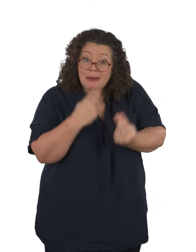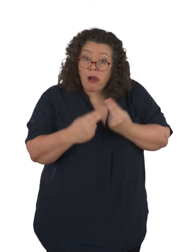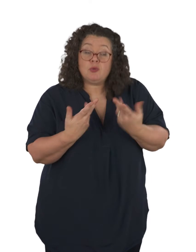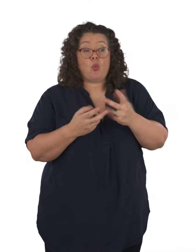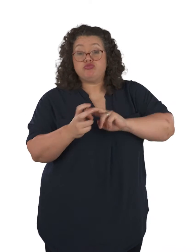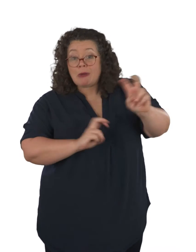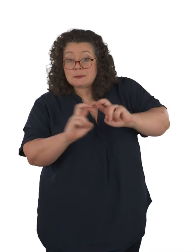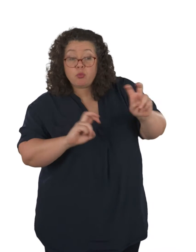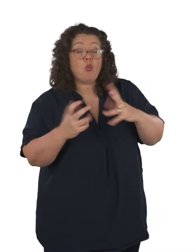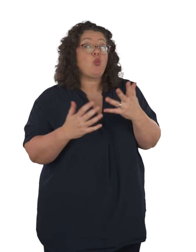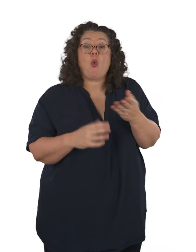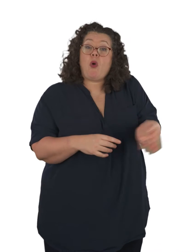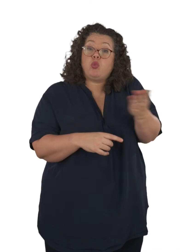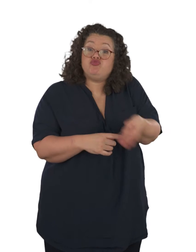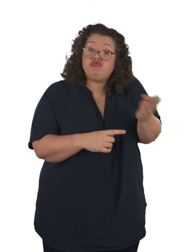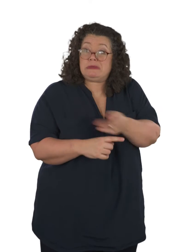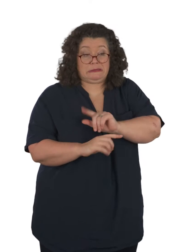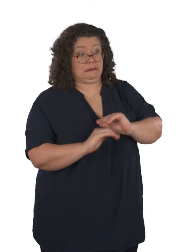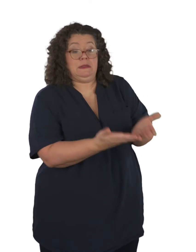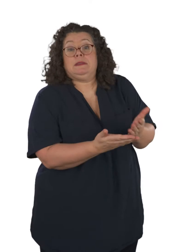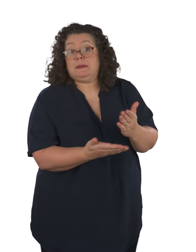provide things like meals, transport, and laundry.